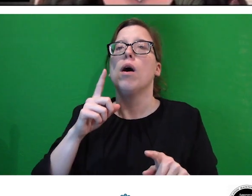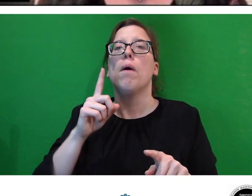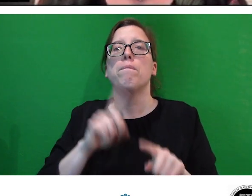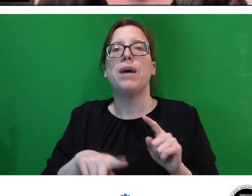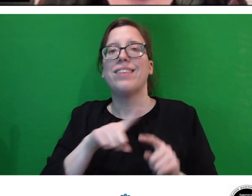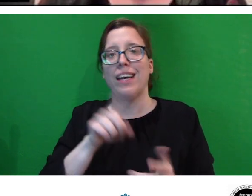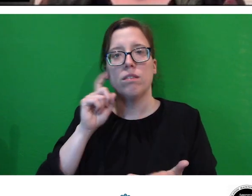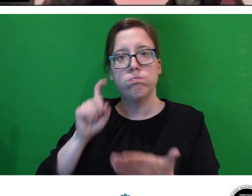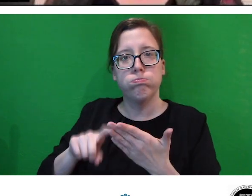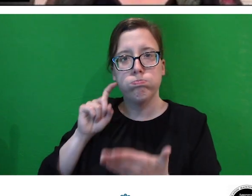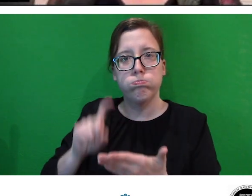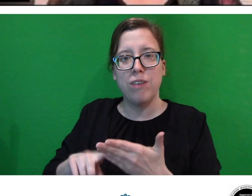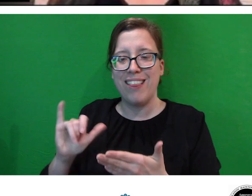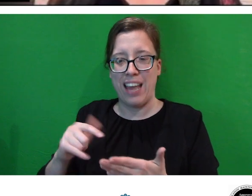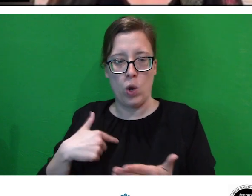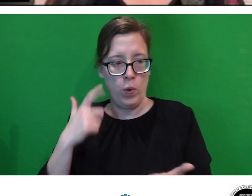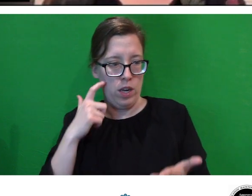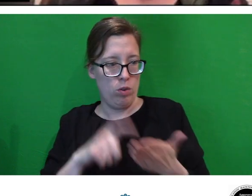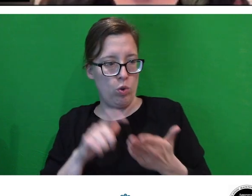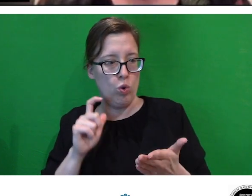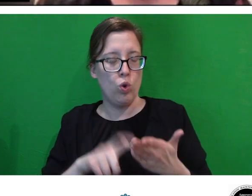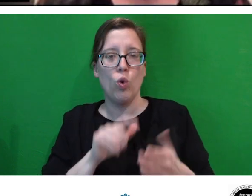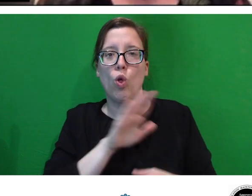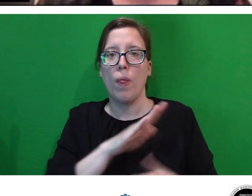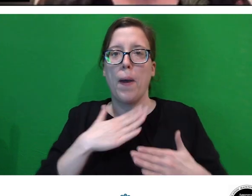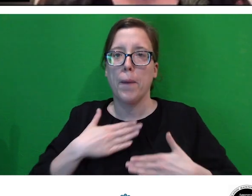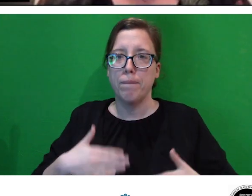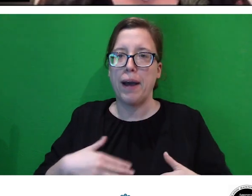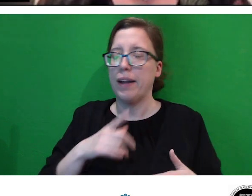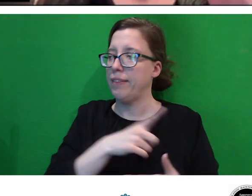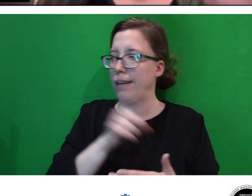So please try to remember that. They can't verbalize it like we can.